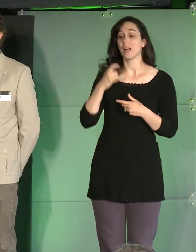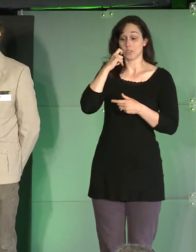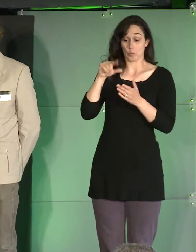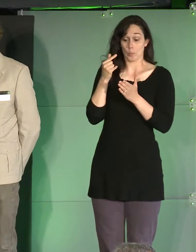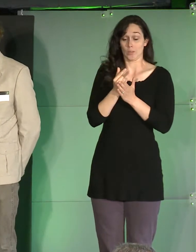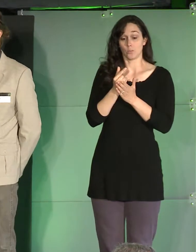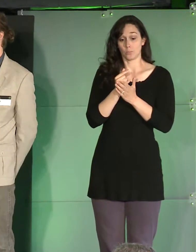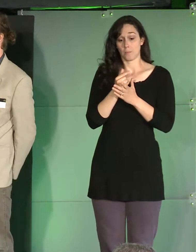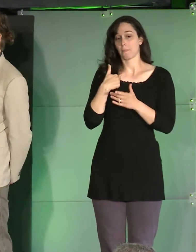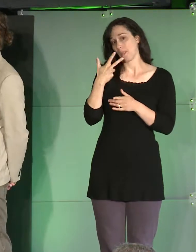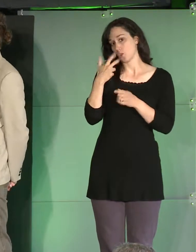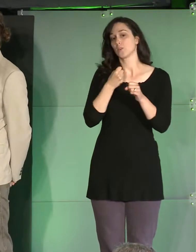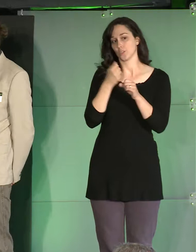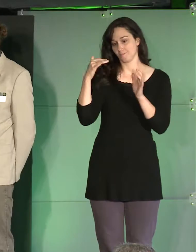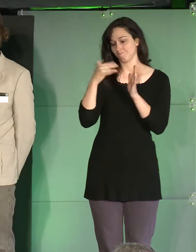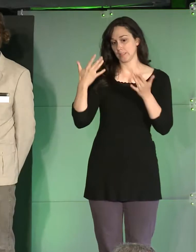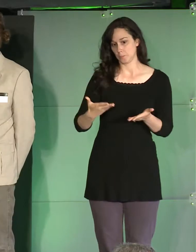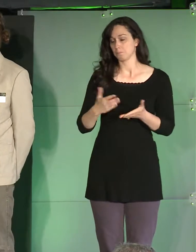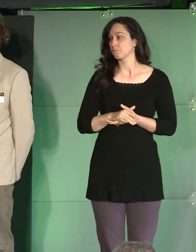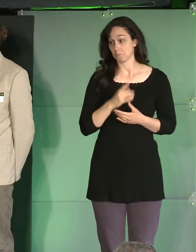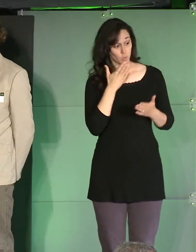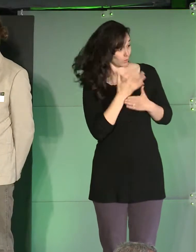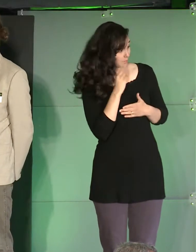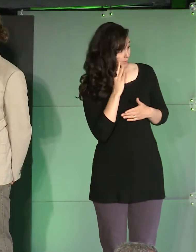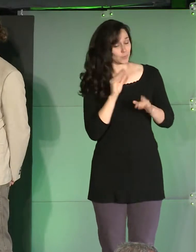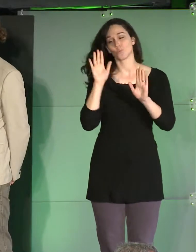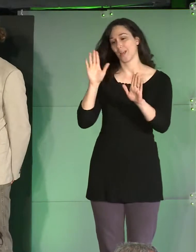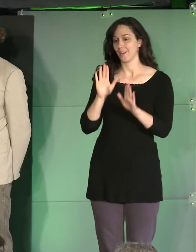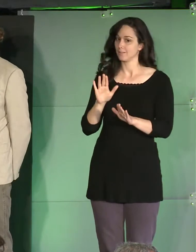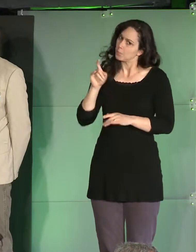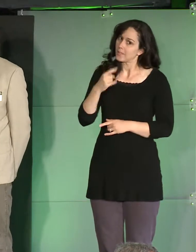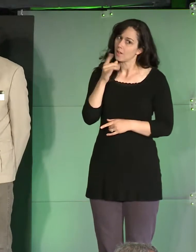And I did three years here. Three years here, it was a good experience? It was a great experience. You better say that. The president is in the audience.